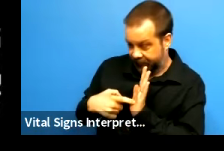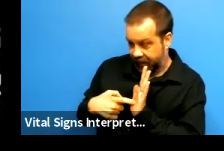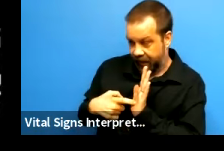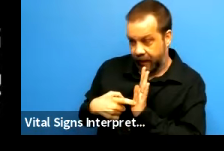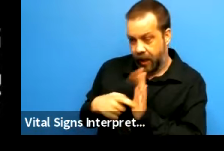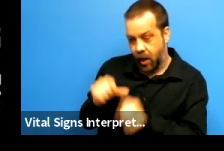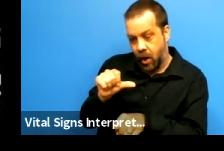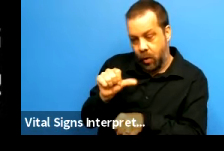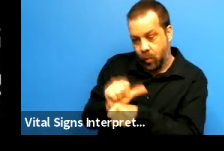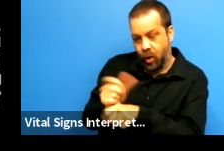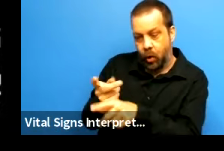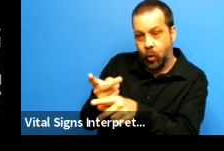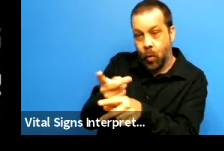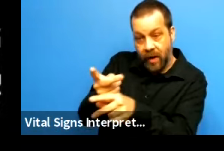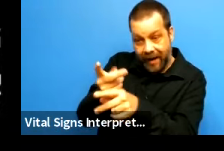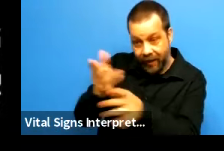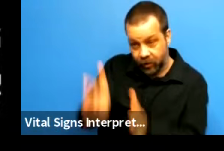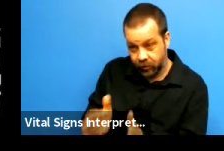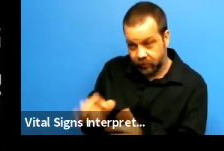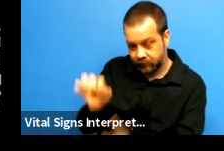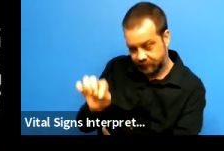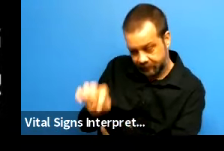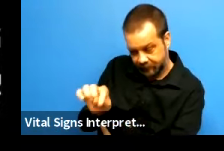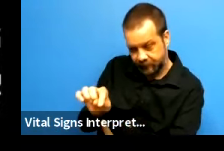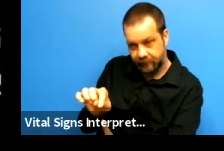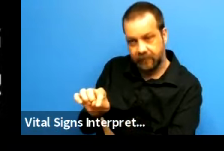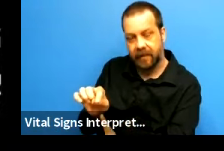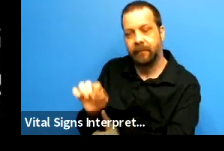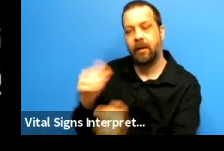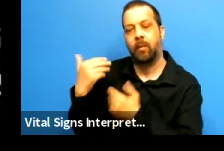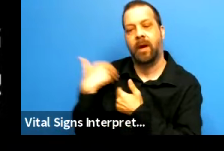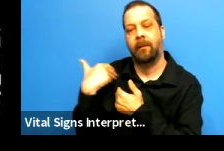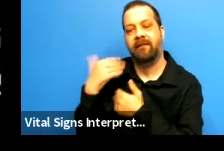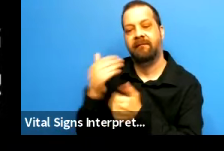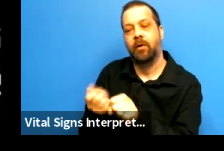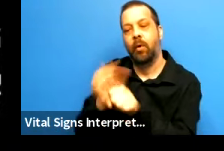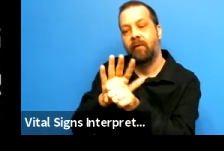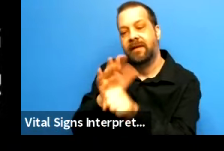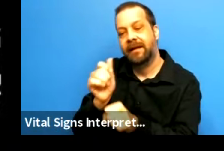coordinator who is responsible for the COVID-19 issues.